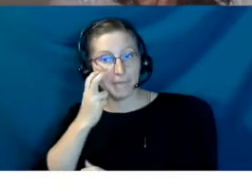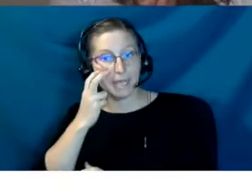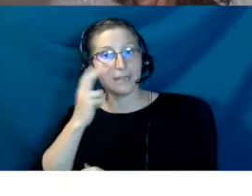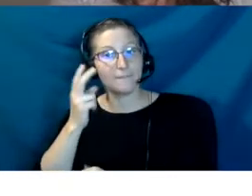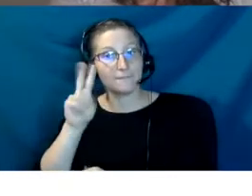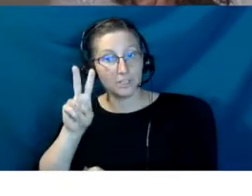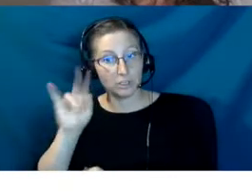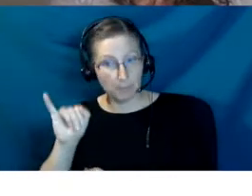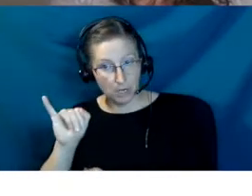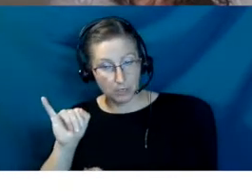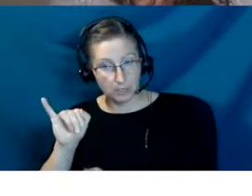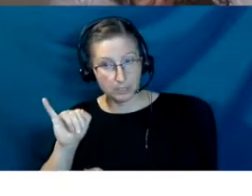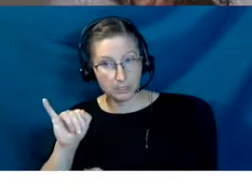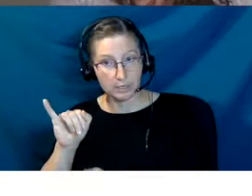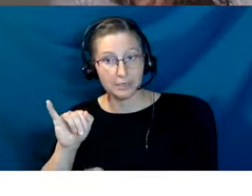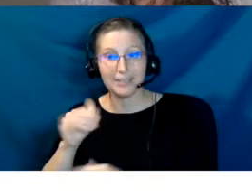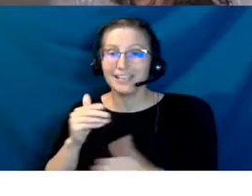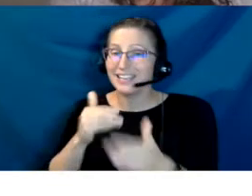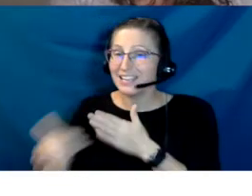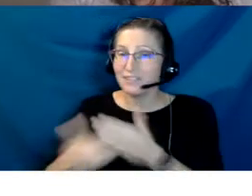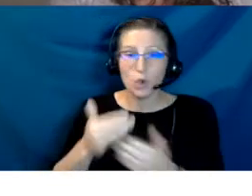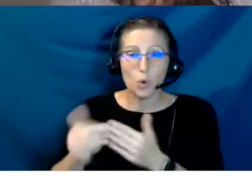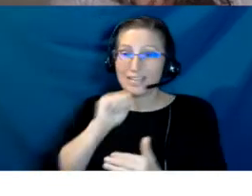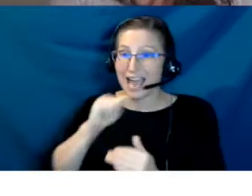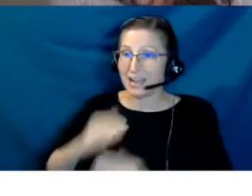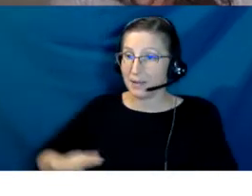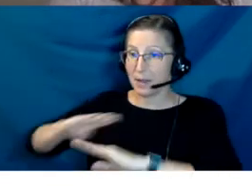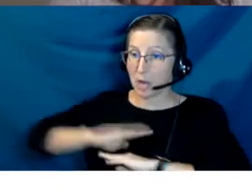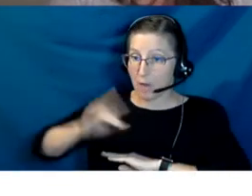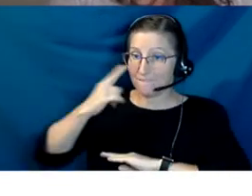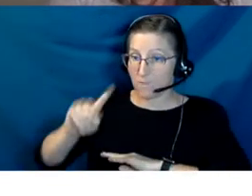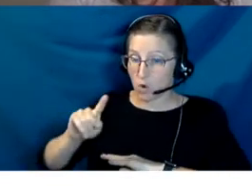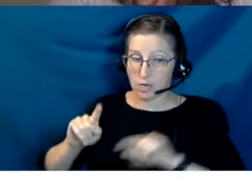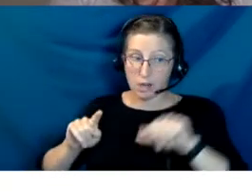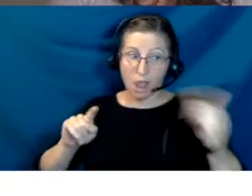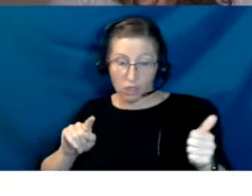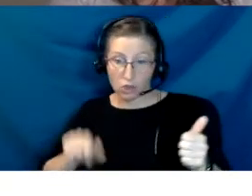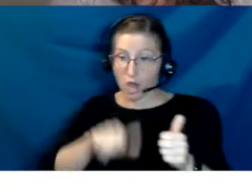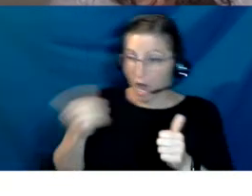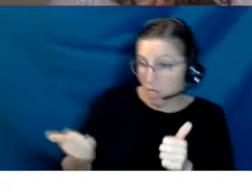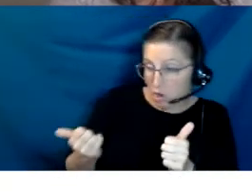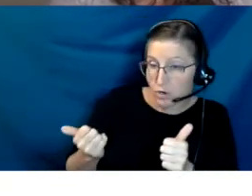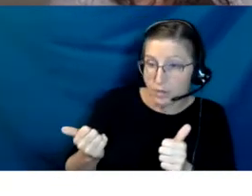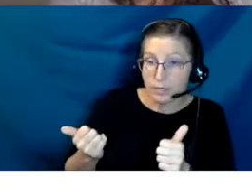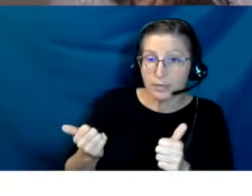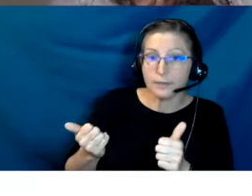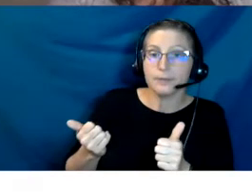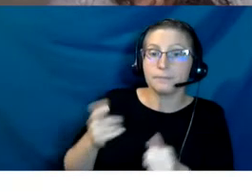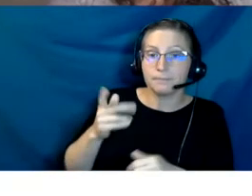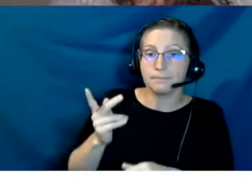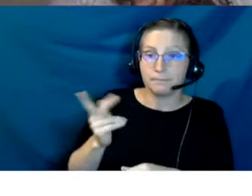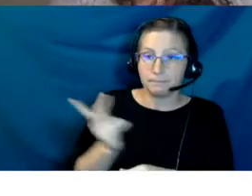criteria for the other disability category, they do have a documented hearing and vision